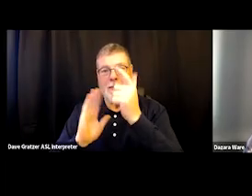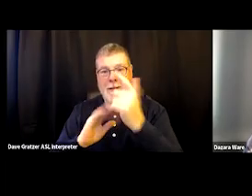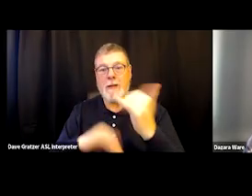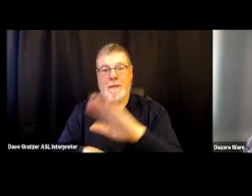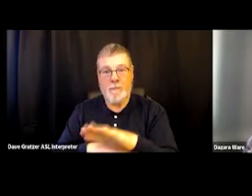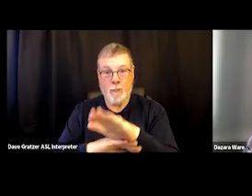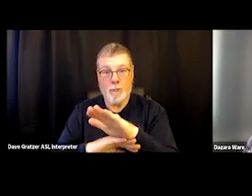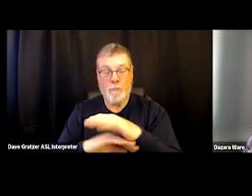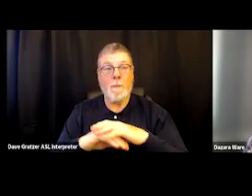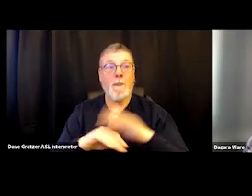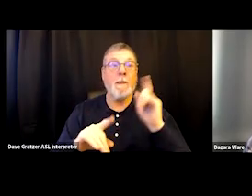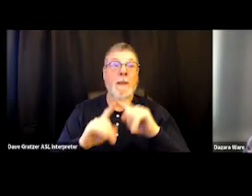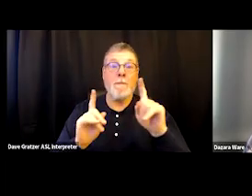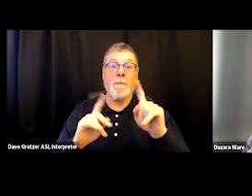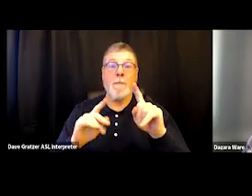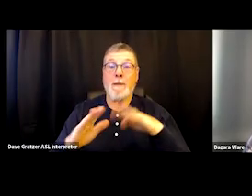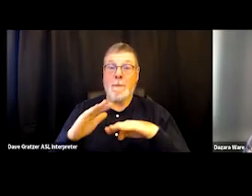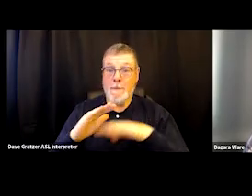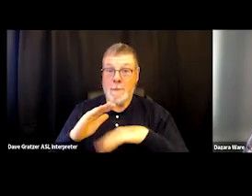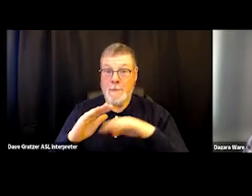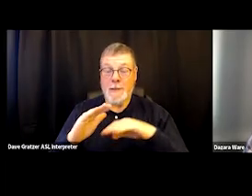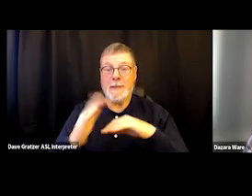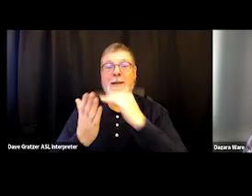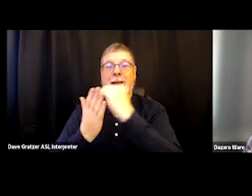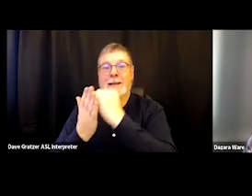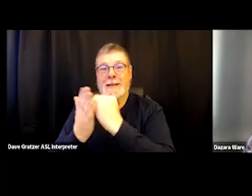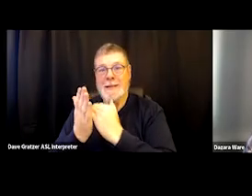But basically the listings are just your roadmap